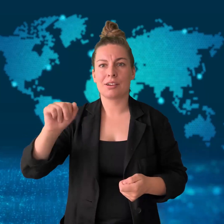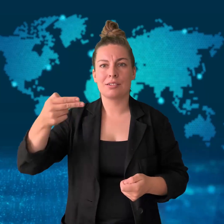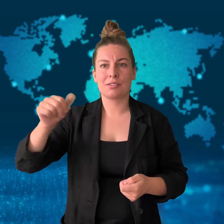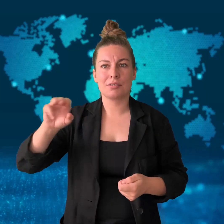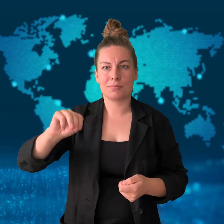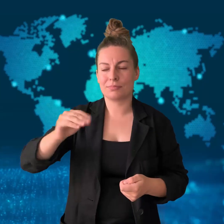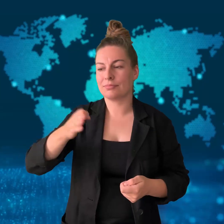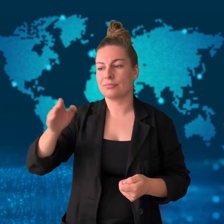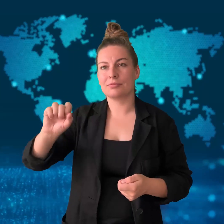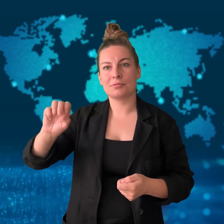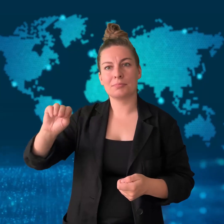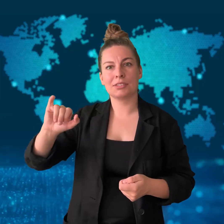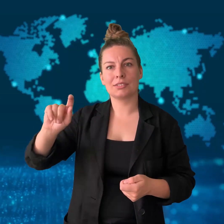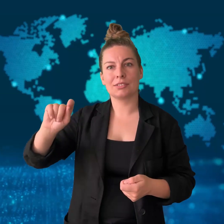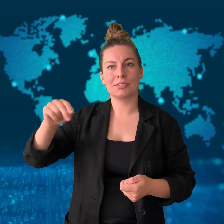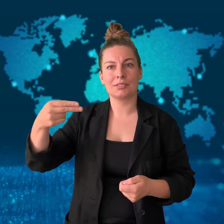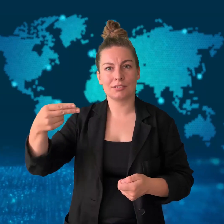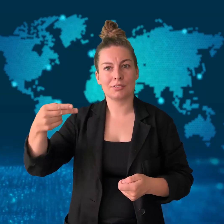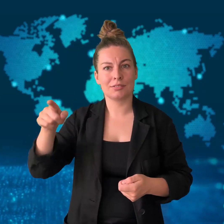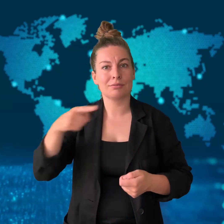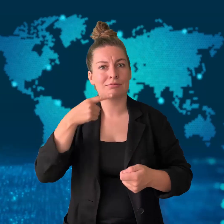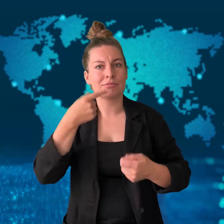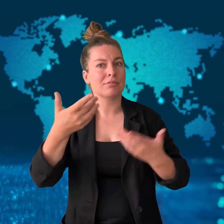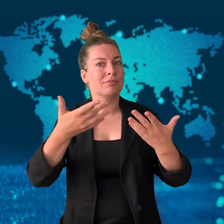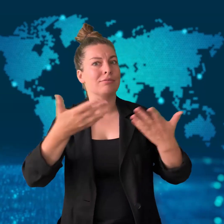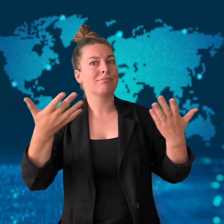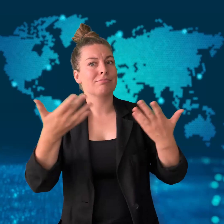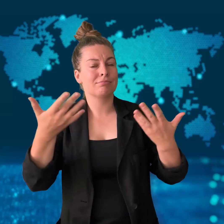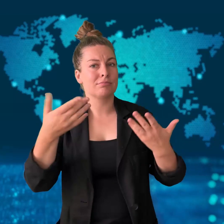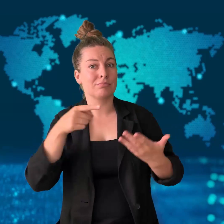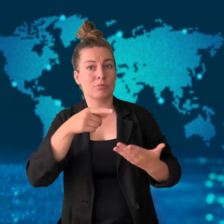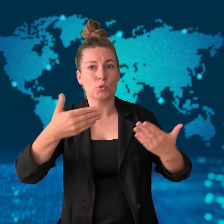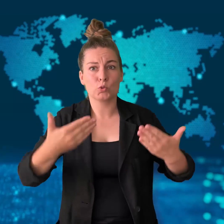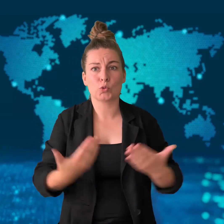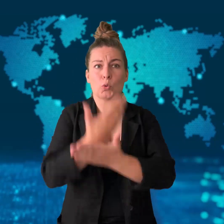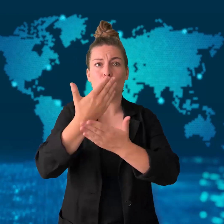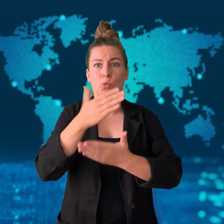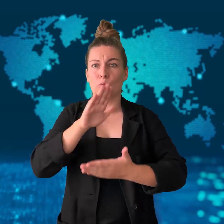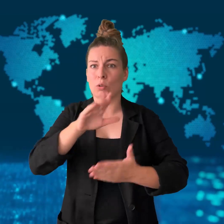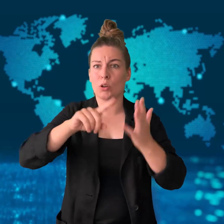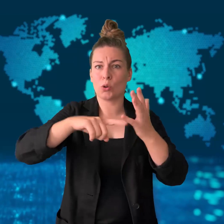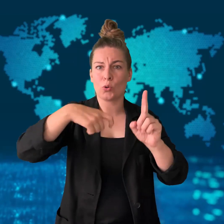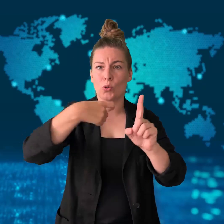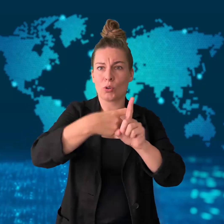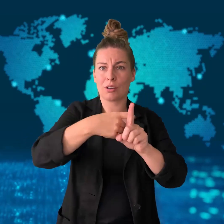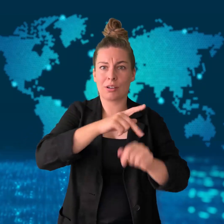but that he does not have the same respect that protected